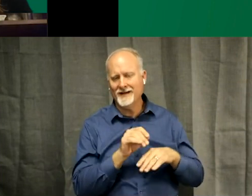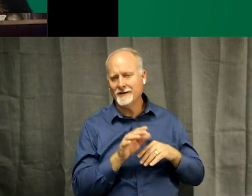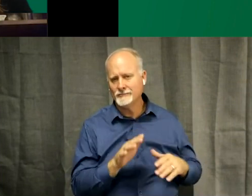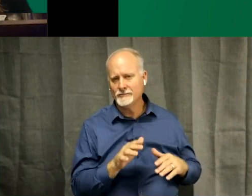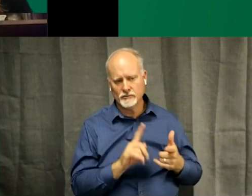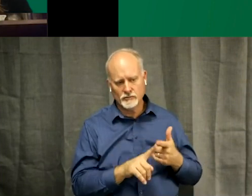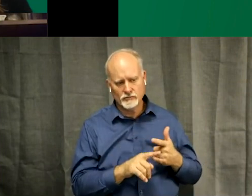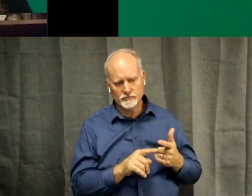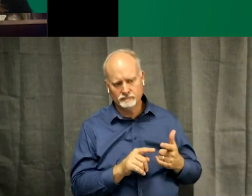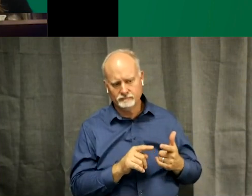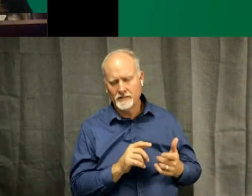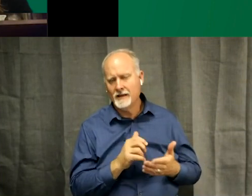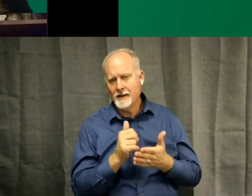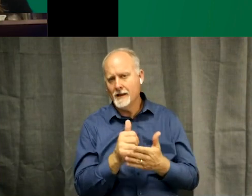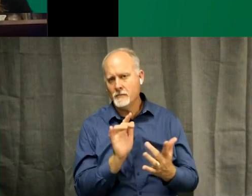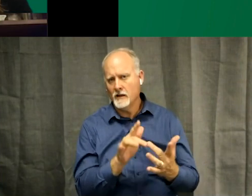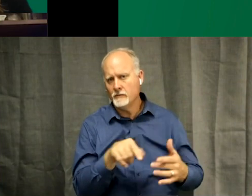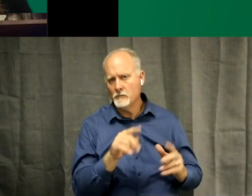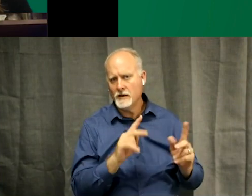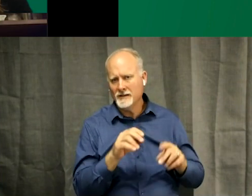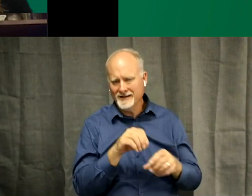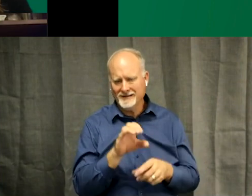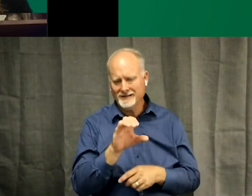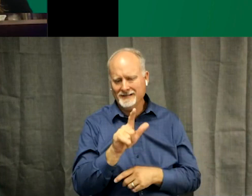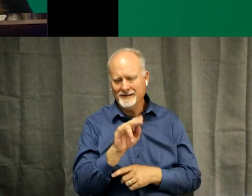contacting those individuals in clinical departments for those kinds of activities